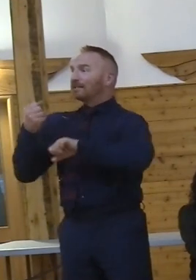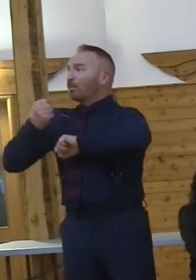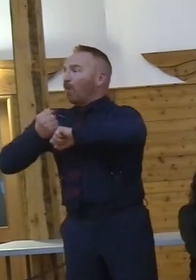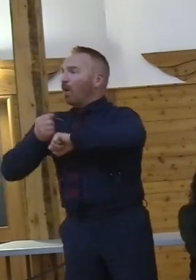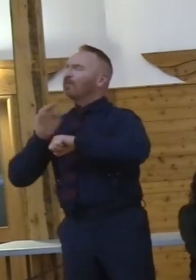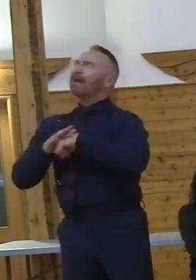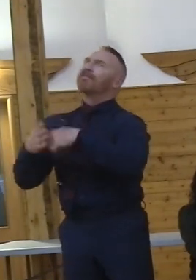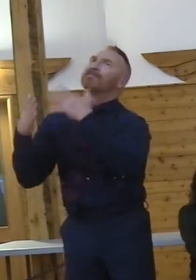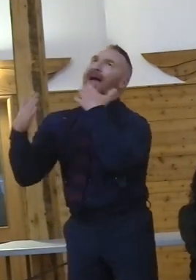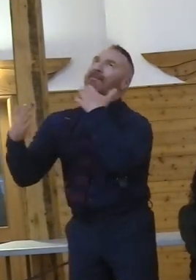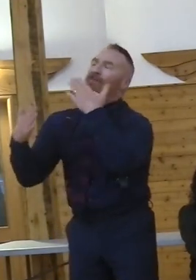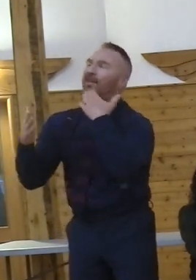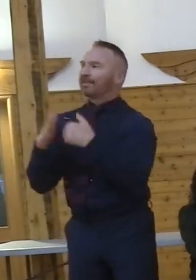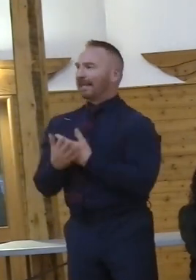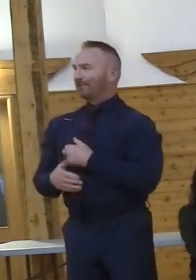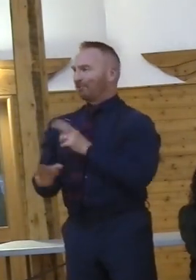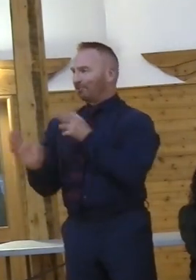to be here with you all.